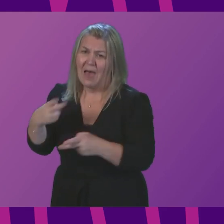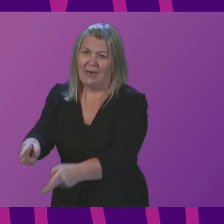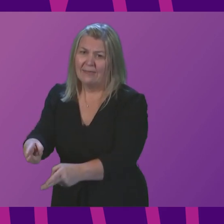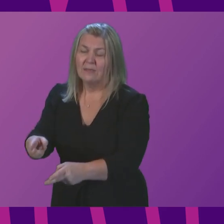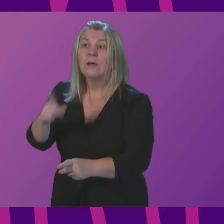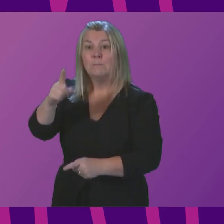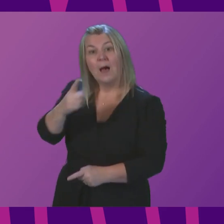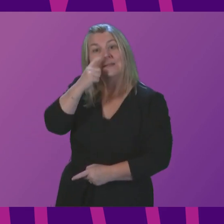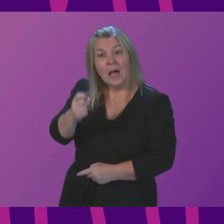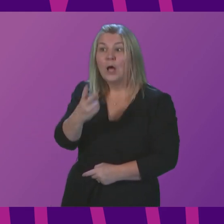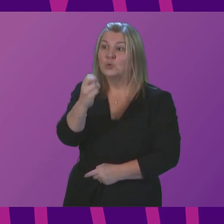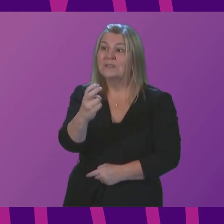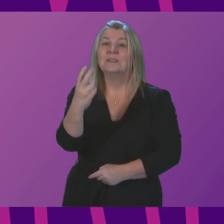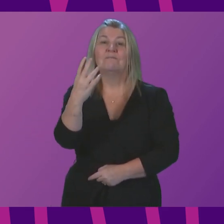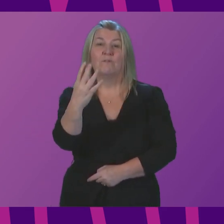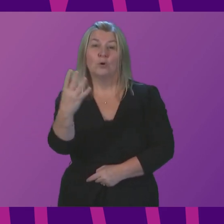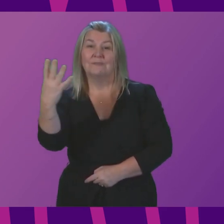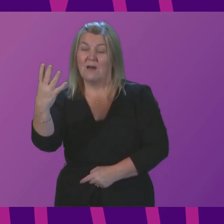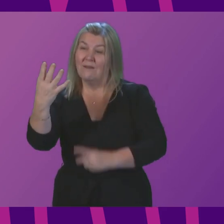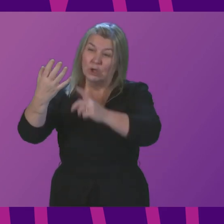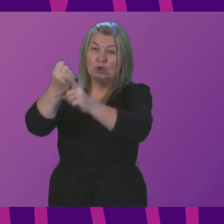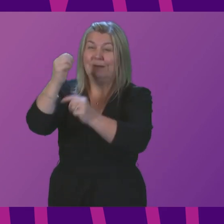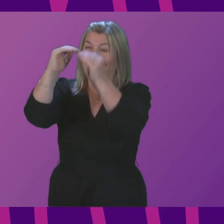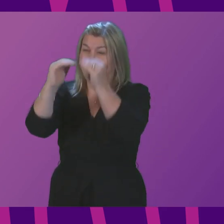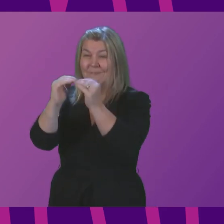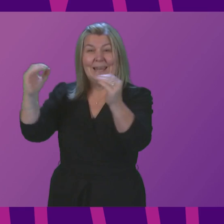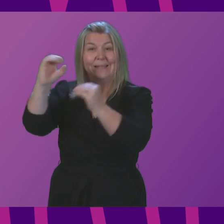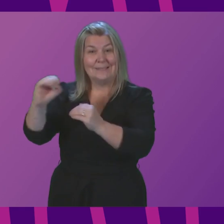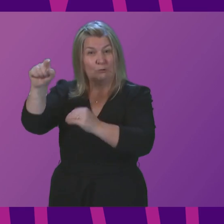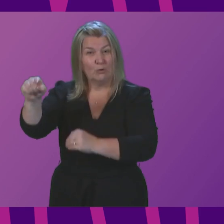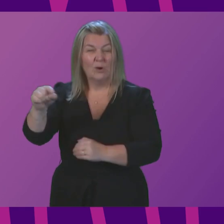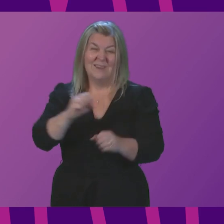an easy pathway, but the best pathway—by 2045. Nuclear power is a really bad deal for